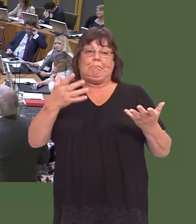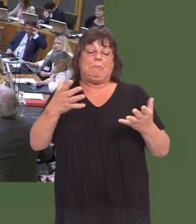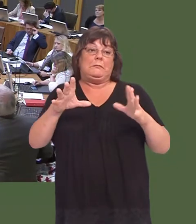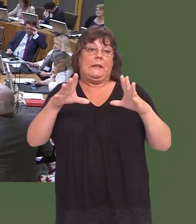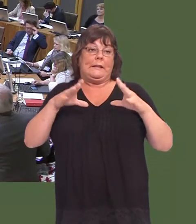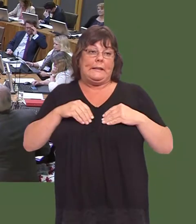statement.